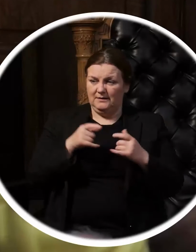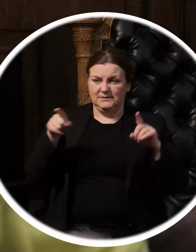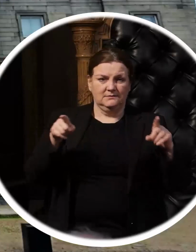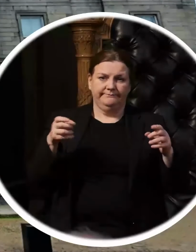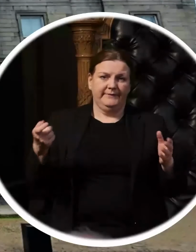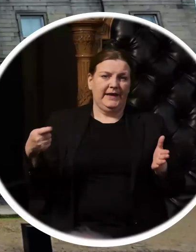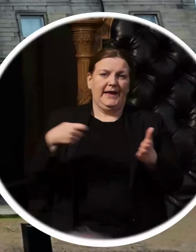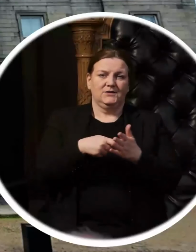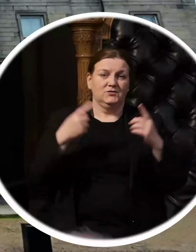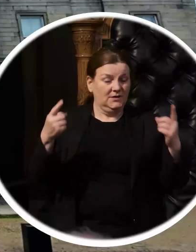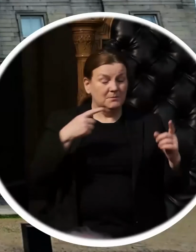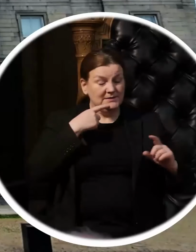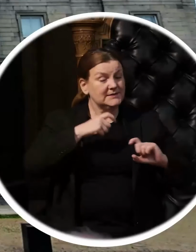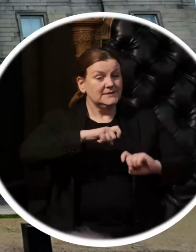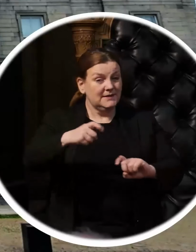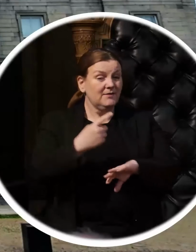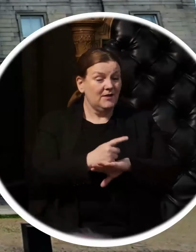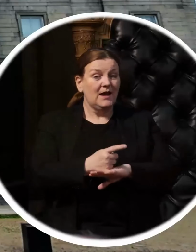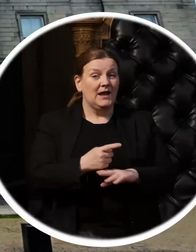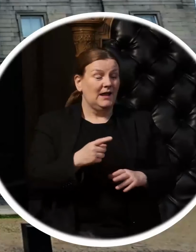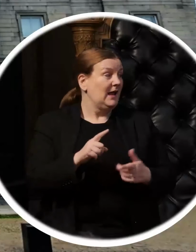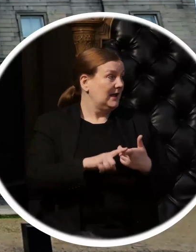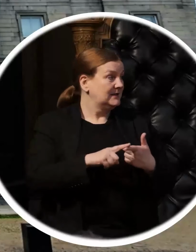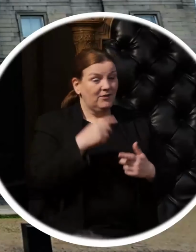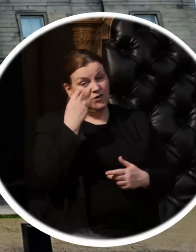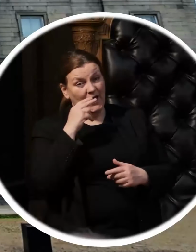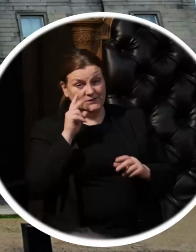But they stand today and they are obviously very nice to look at.